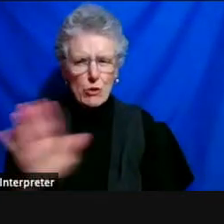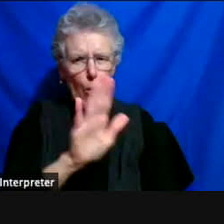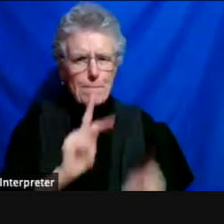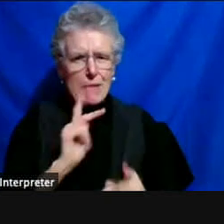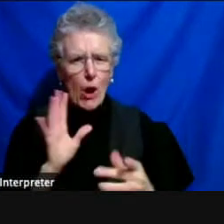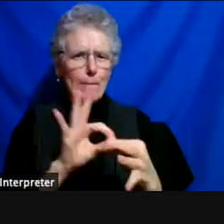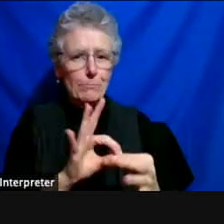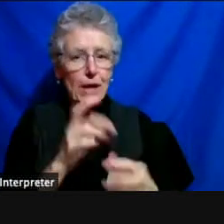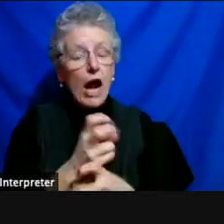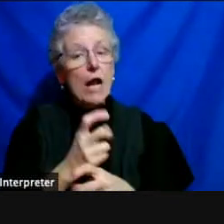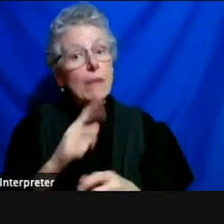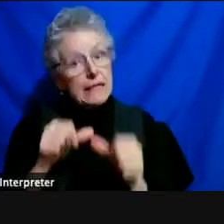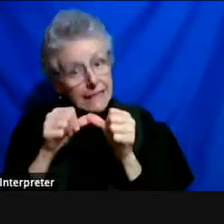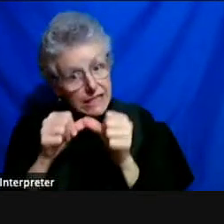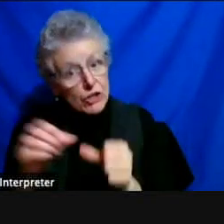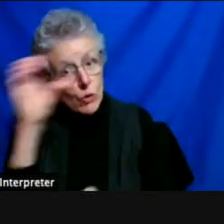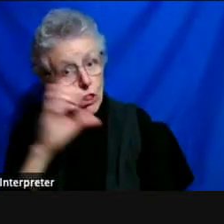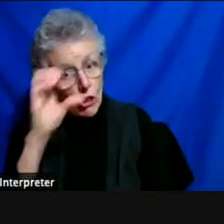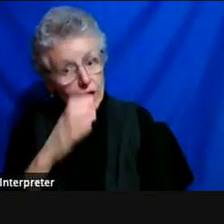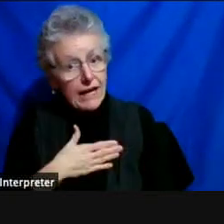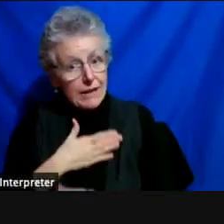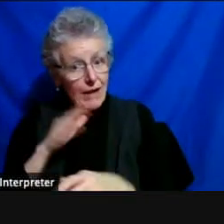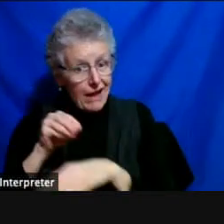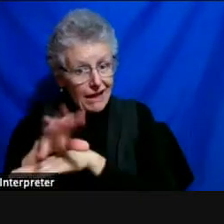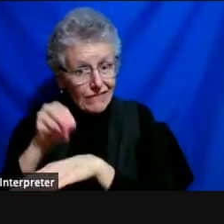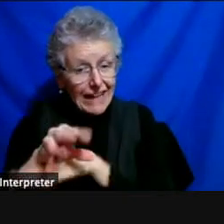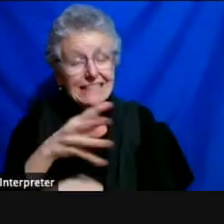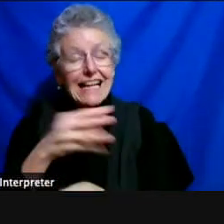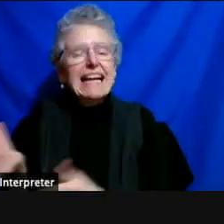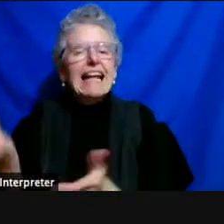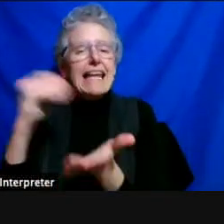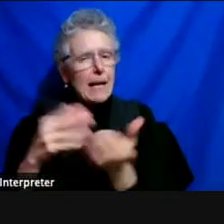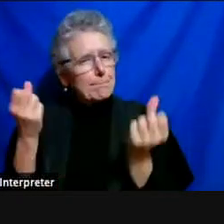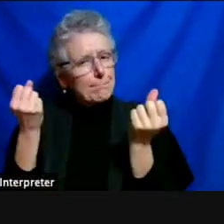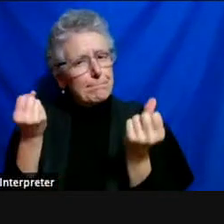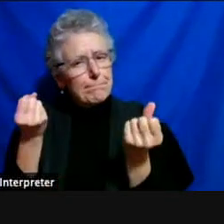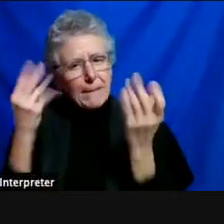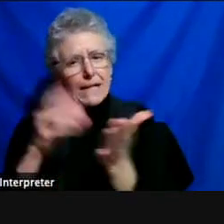and again I think many students want to get involved.